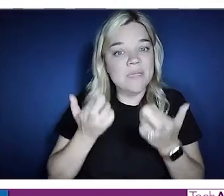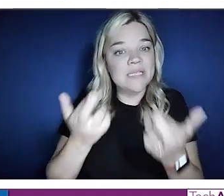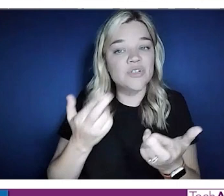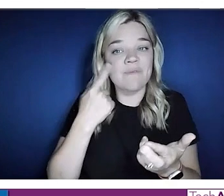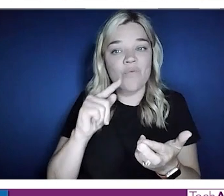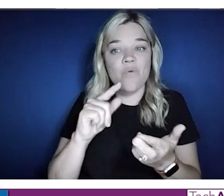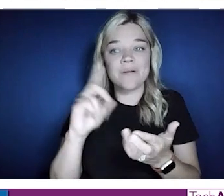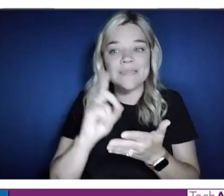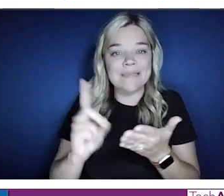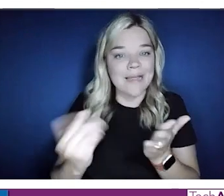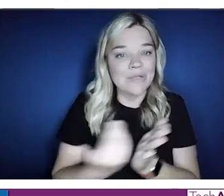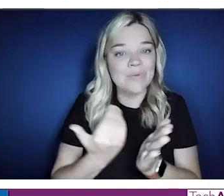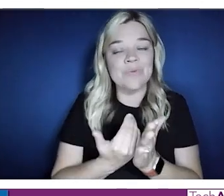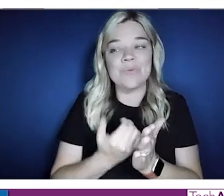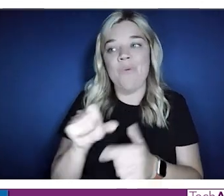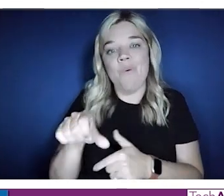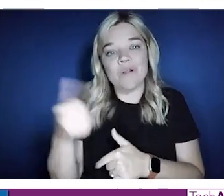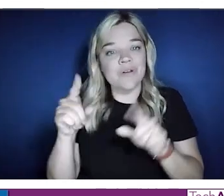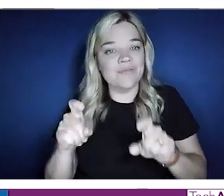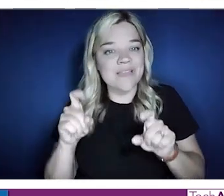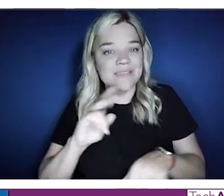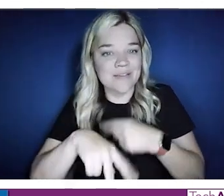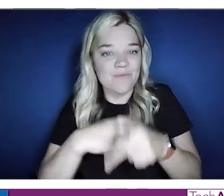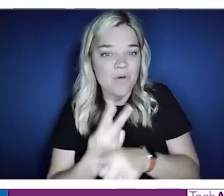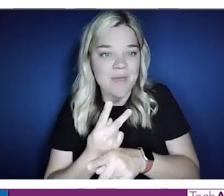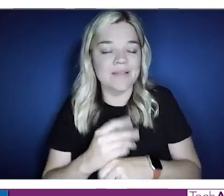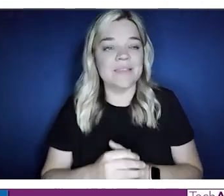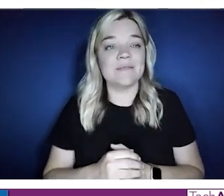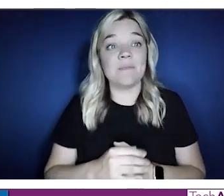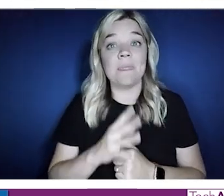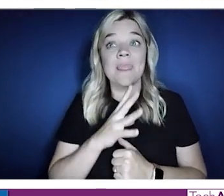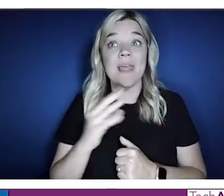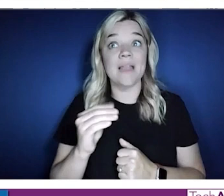and for alternative testing formats. And it's really, it's a good feeling,